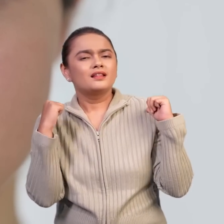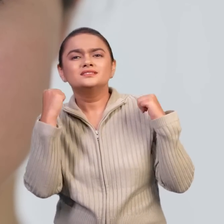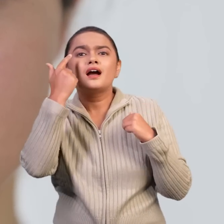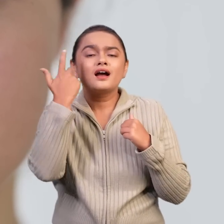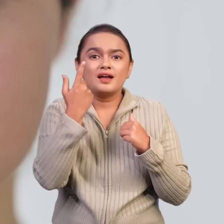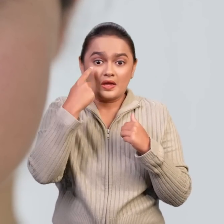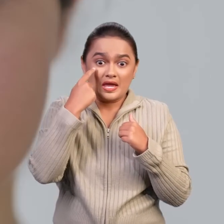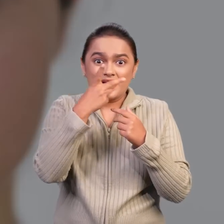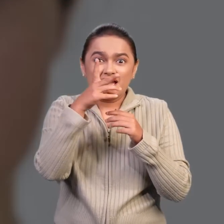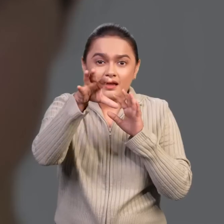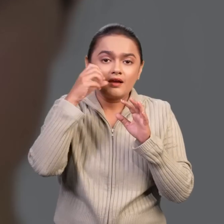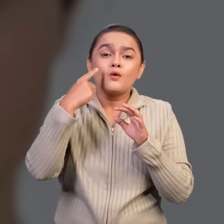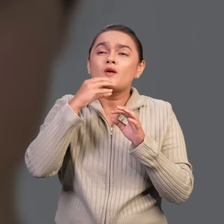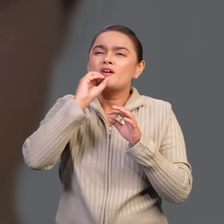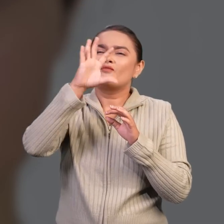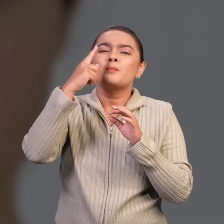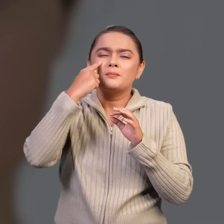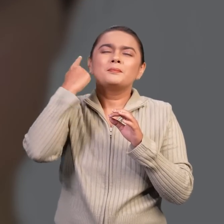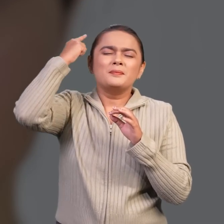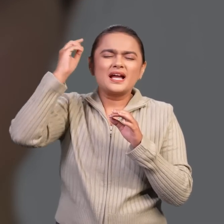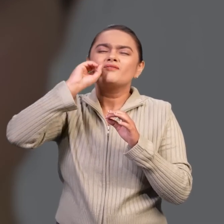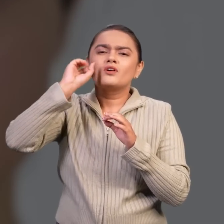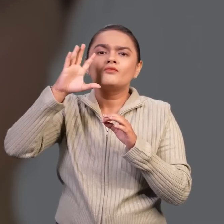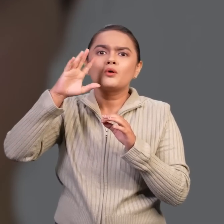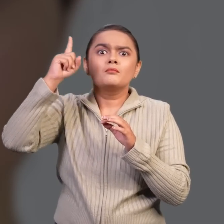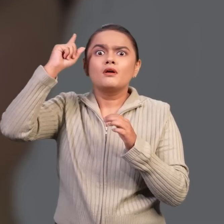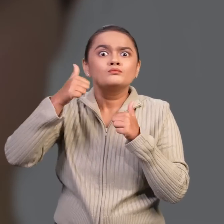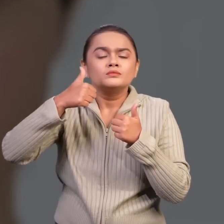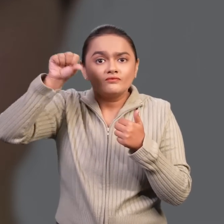A lazy eye is one where the signal from that eye doesn't reach the brain at all.